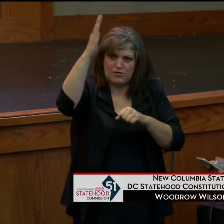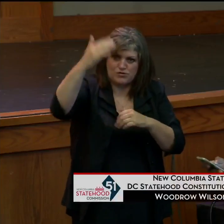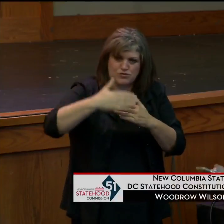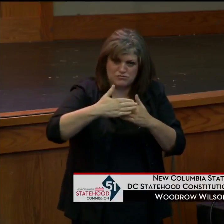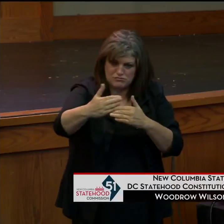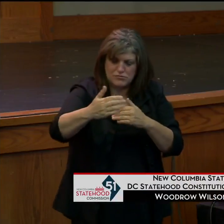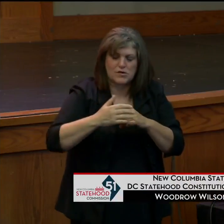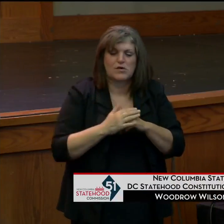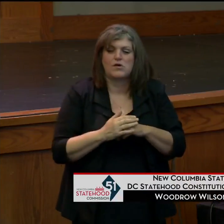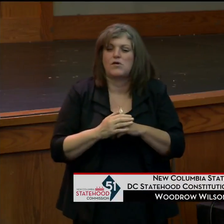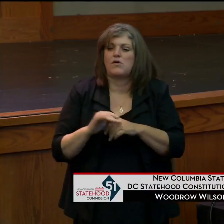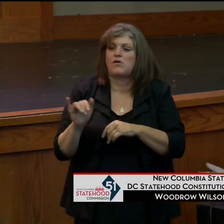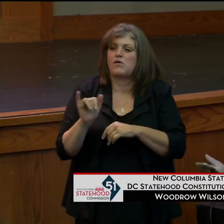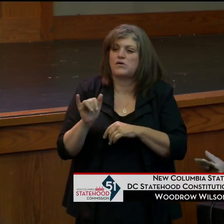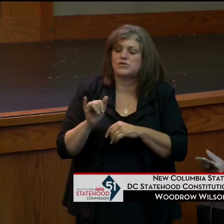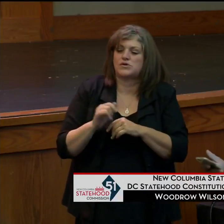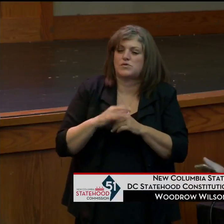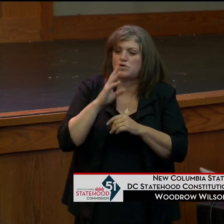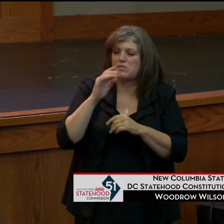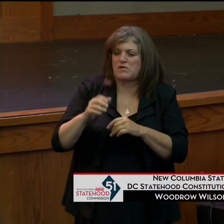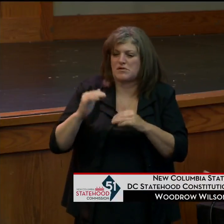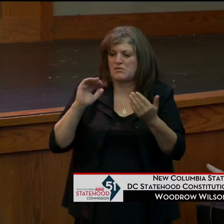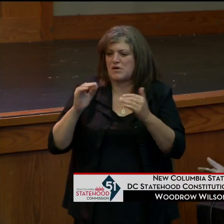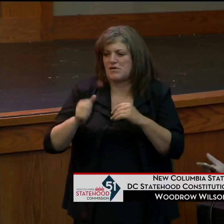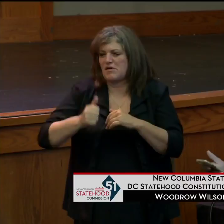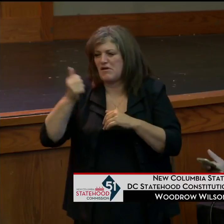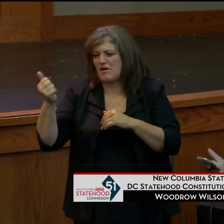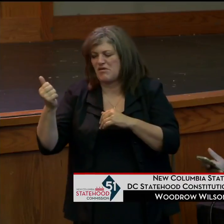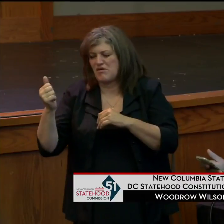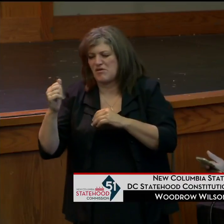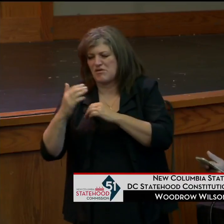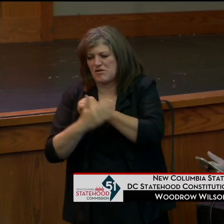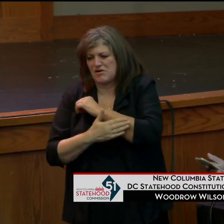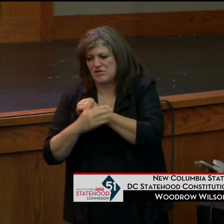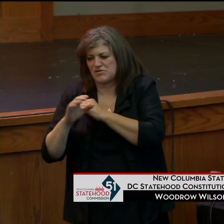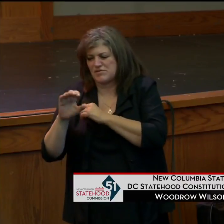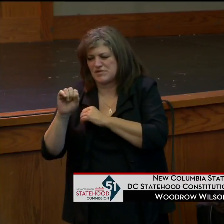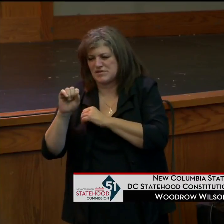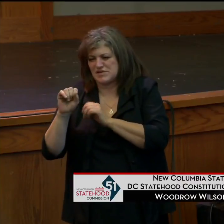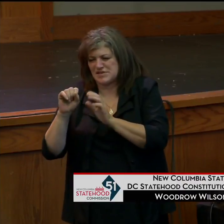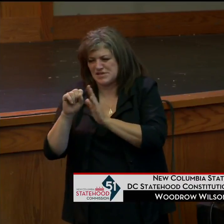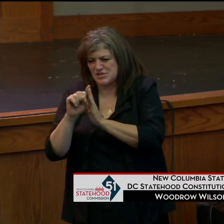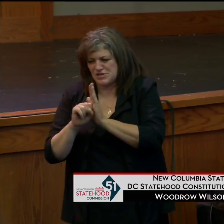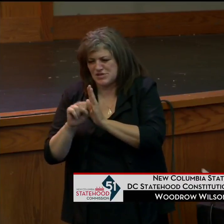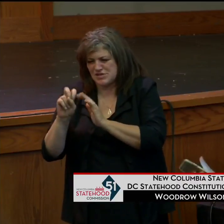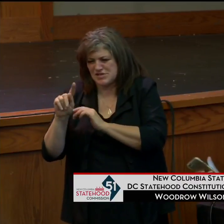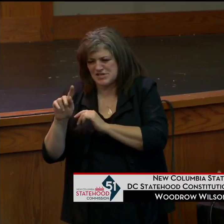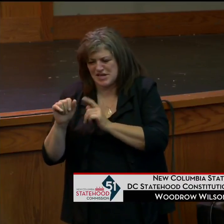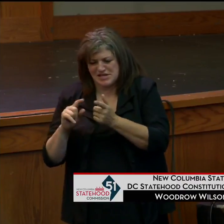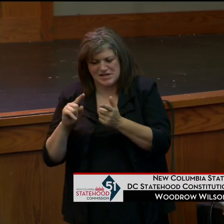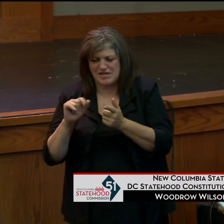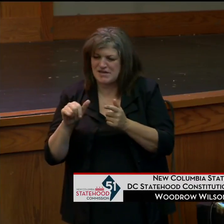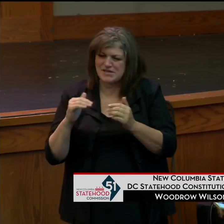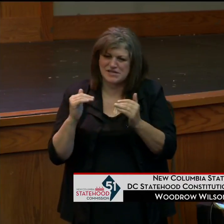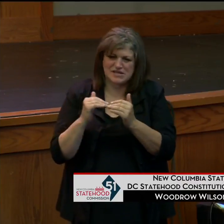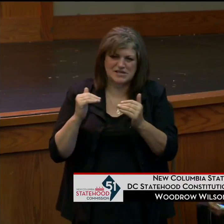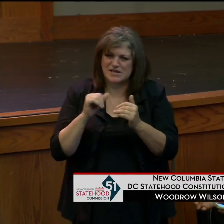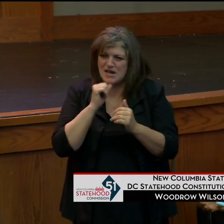ALSO WHEN IT COMES TO INFORMING THE REST OF THE COUNTRY, FROM AN OUTSIDER LOOKING IN, I THINK THIS INJUSTICE ISN'T JUST A D.C. PROBLEM.